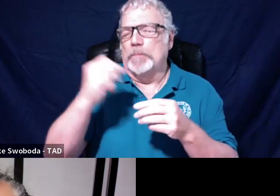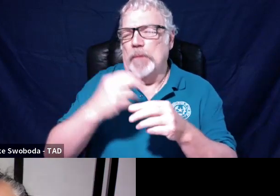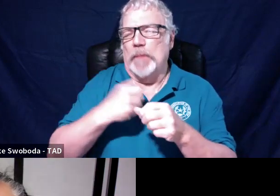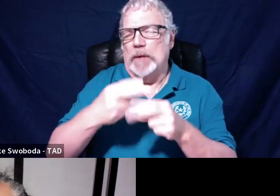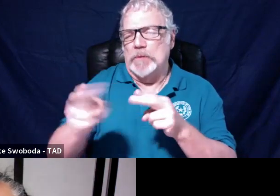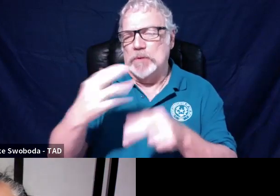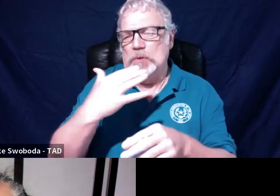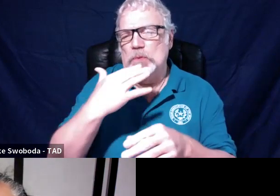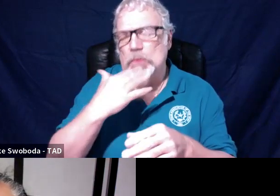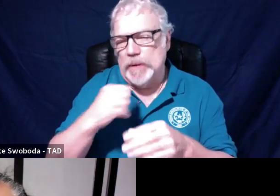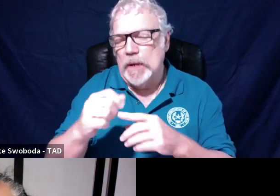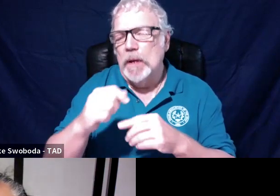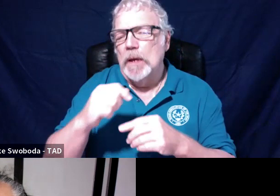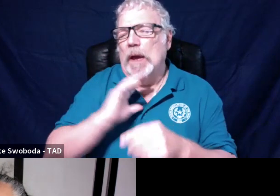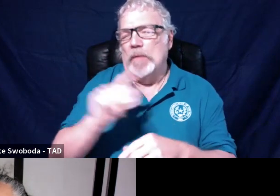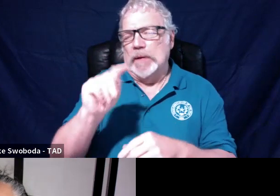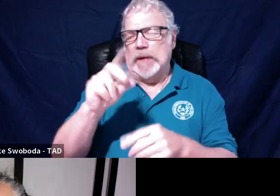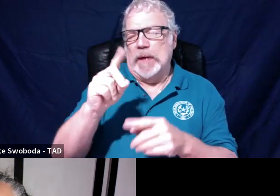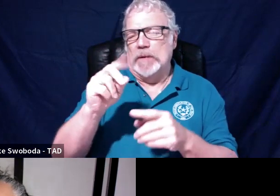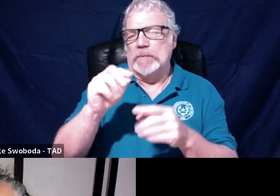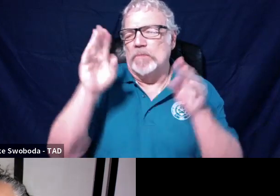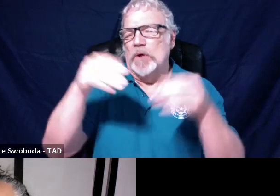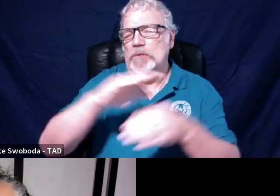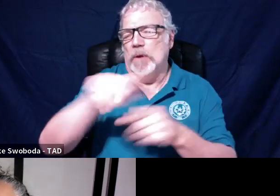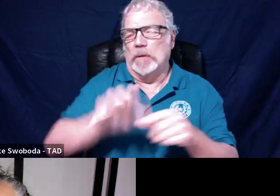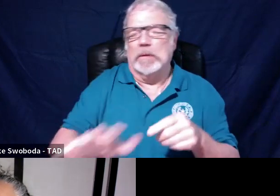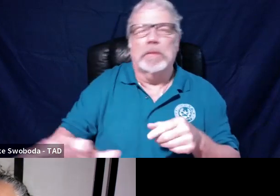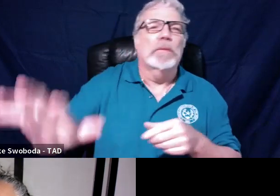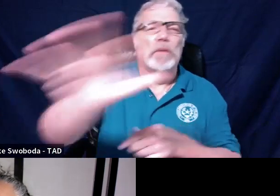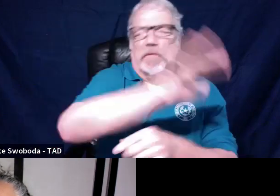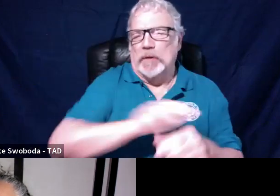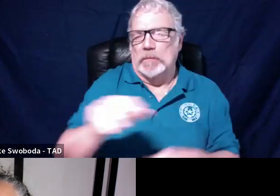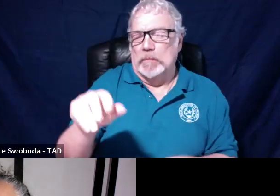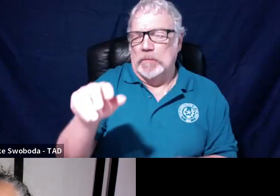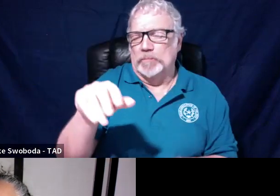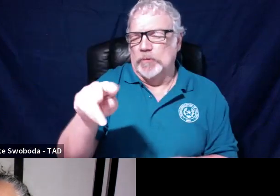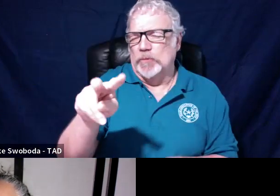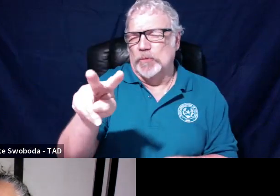Castillo who is the first Latina female president, if you could please turn on your